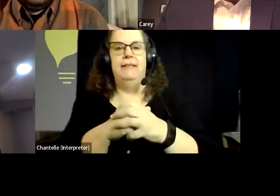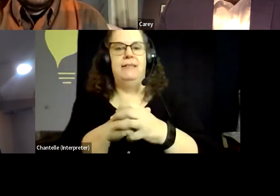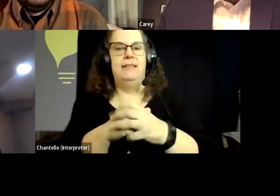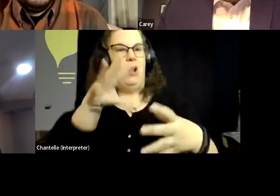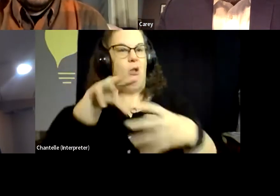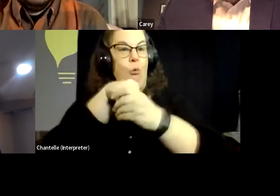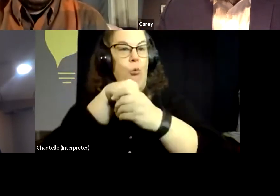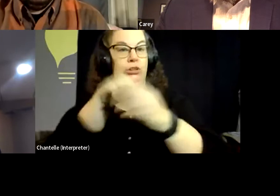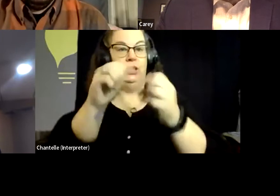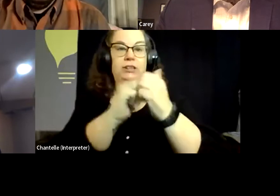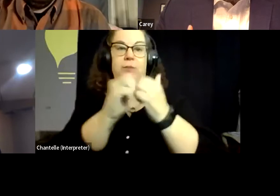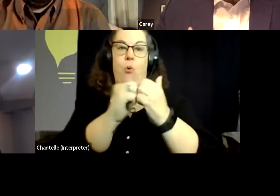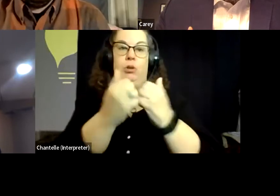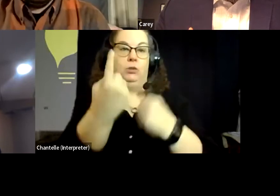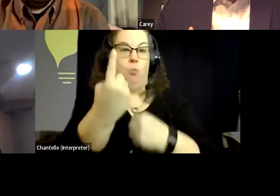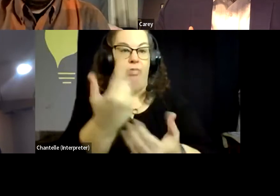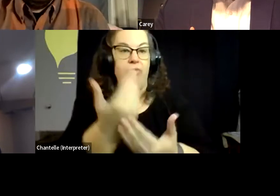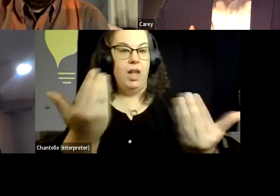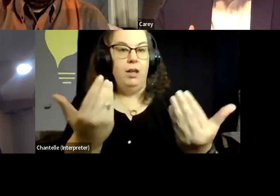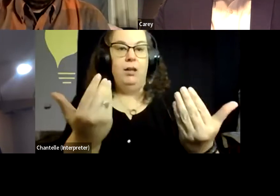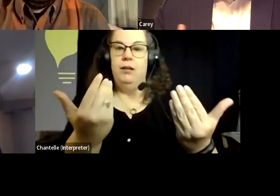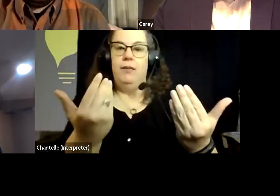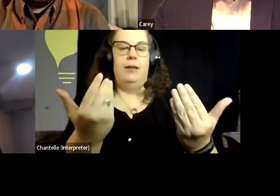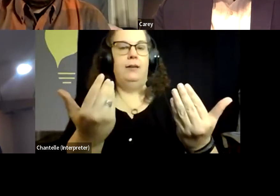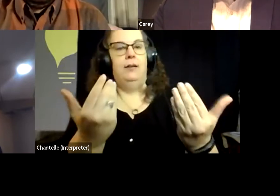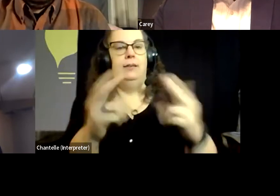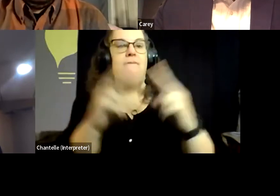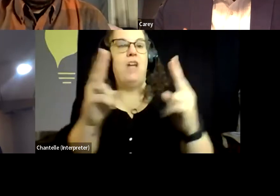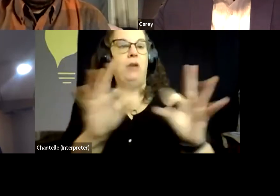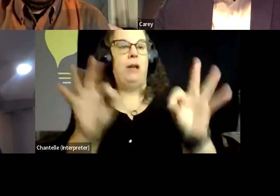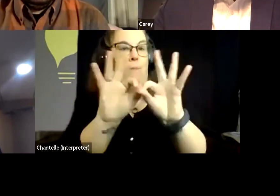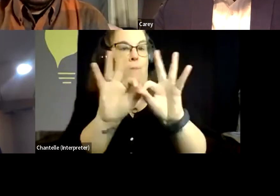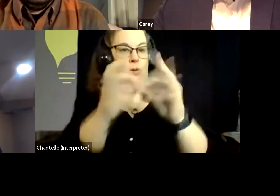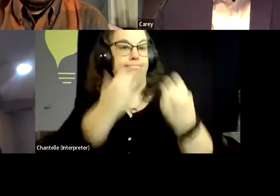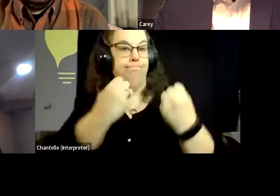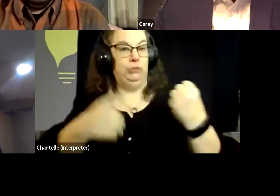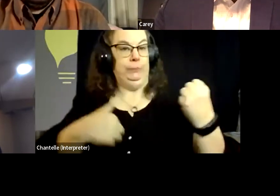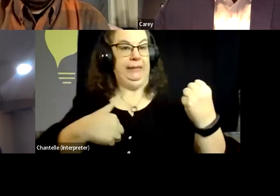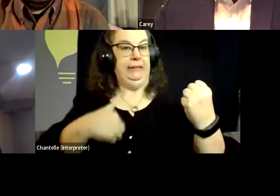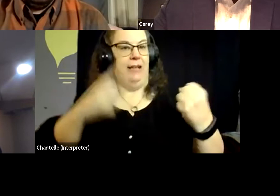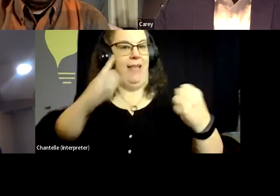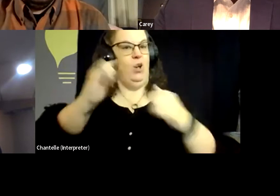Inclusion in sports is the one thing that is very important to me . I think sports are the one thing that brings